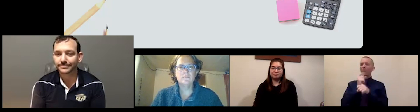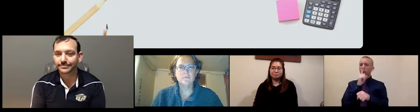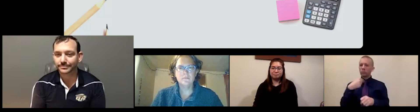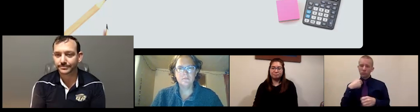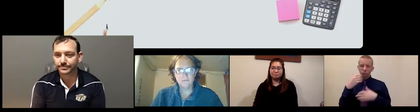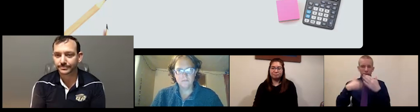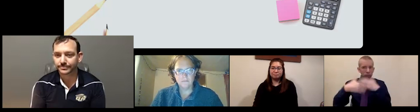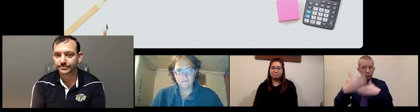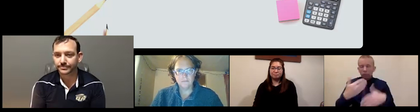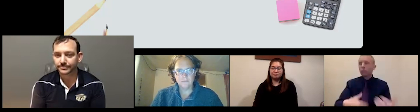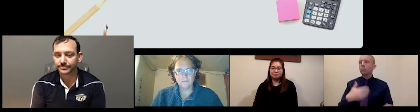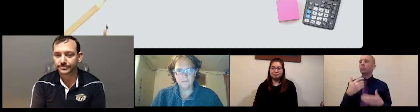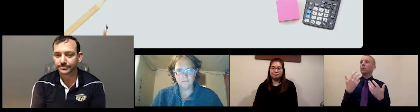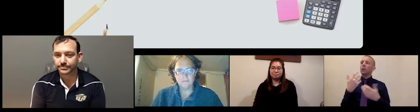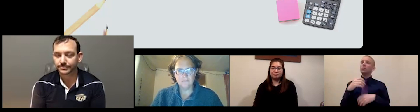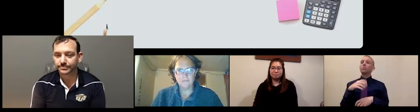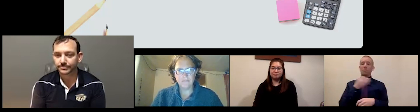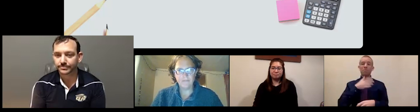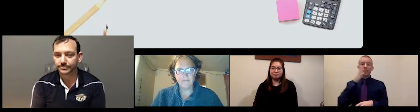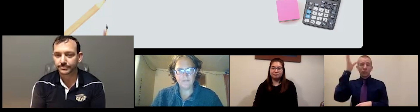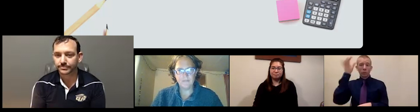They made sure I was on track. My parents, too.